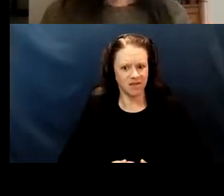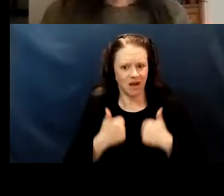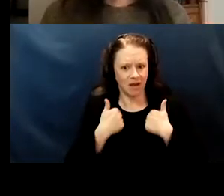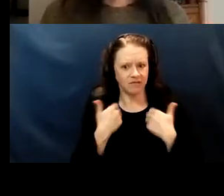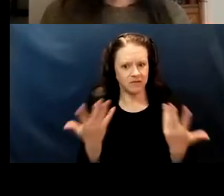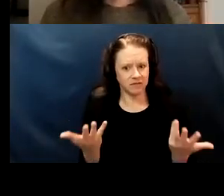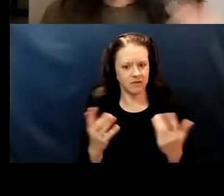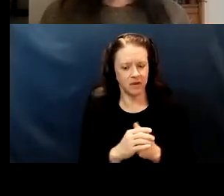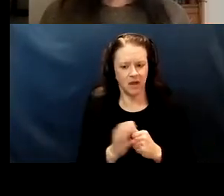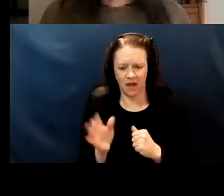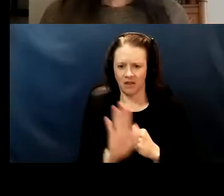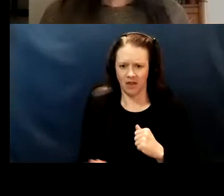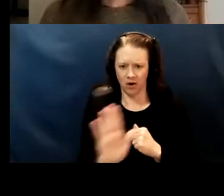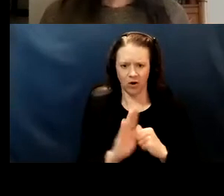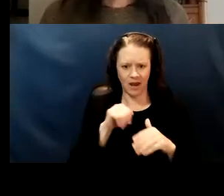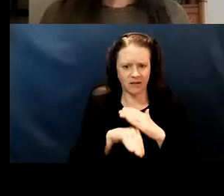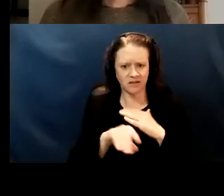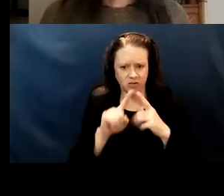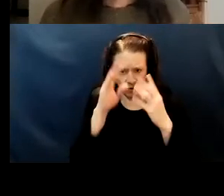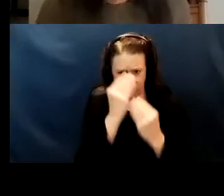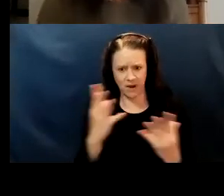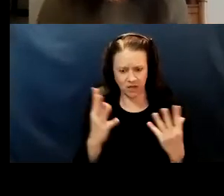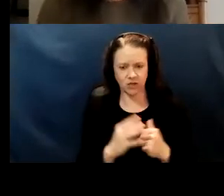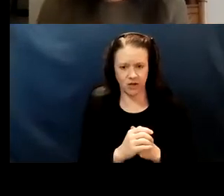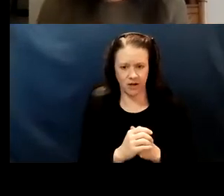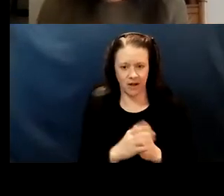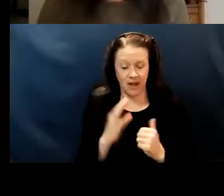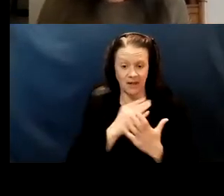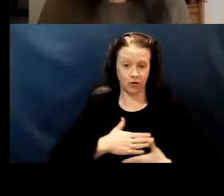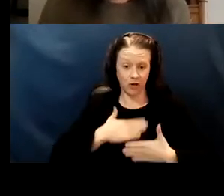and their access to information. And entertainment. And if you